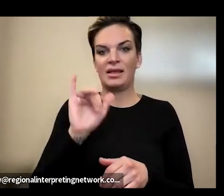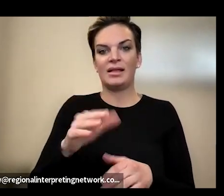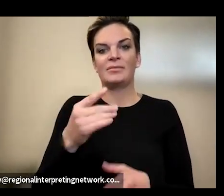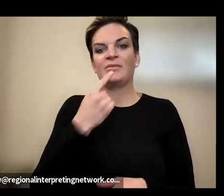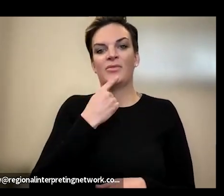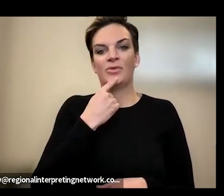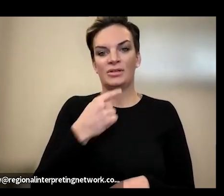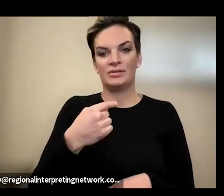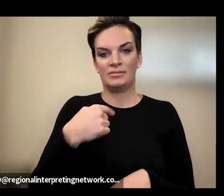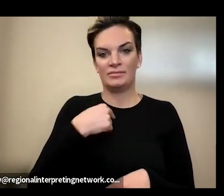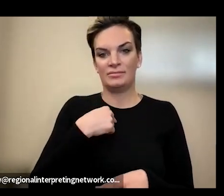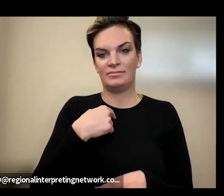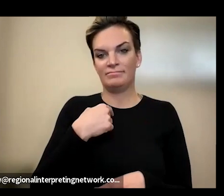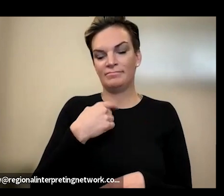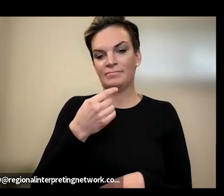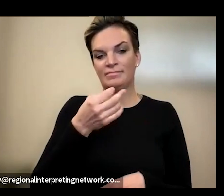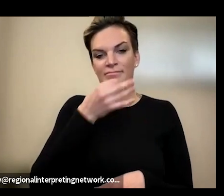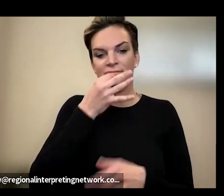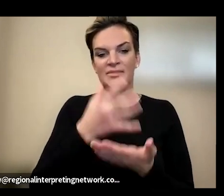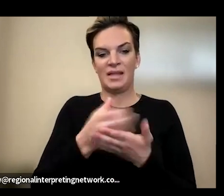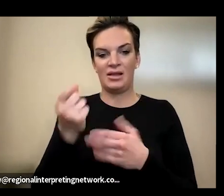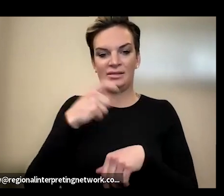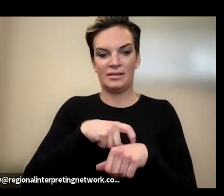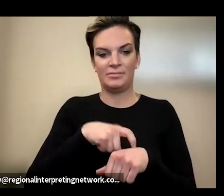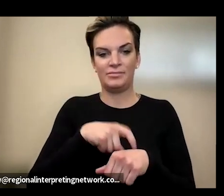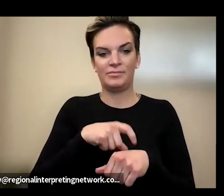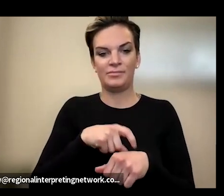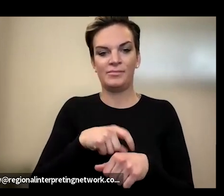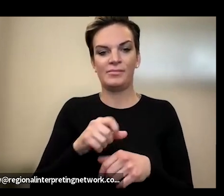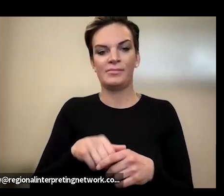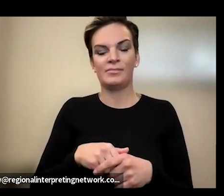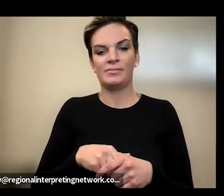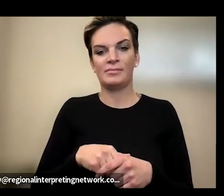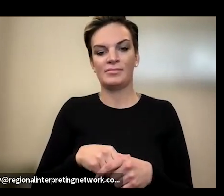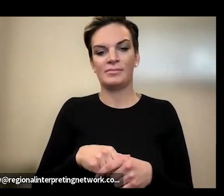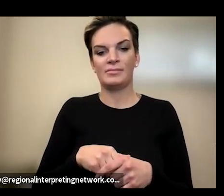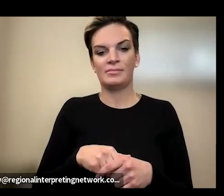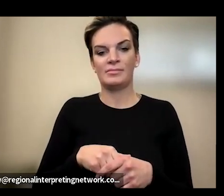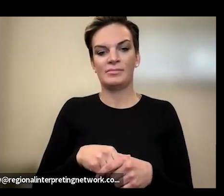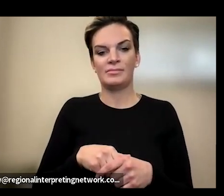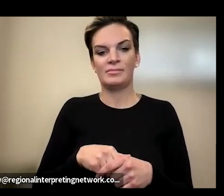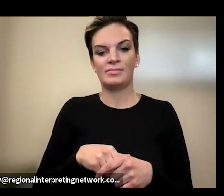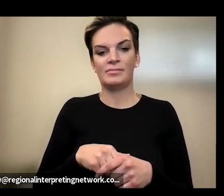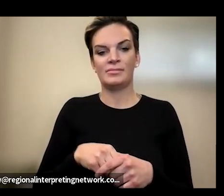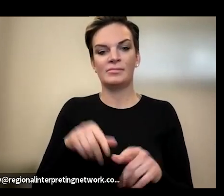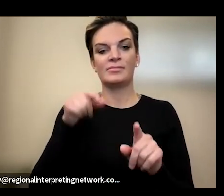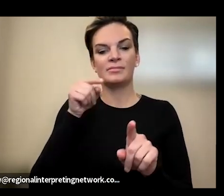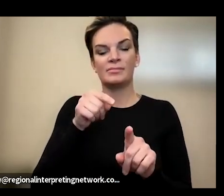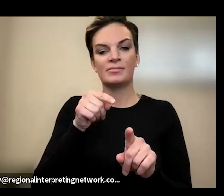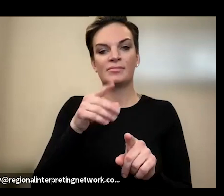are just about out of time. So, just real quick, I want to talk real quick about the All